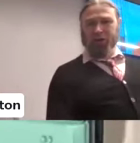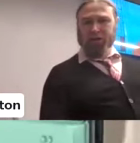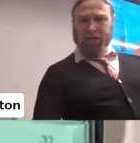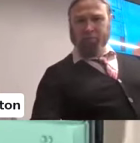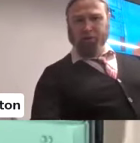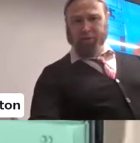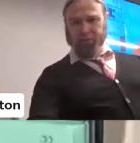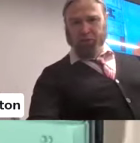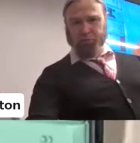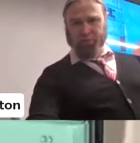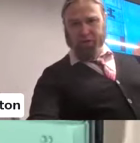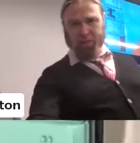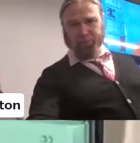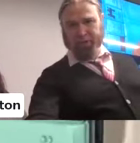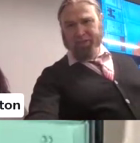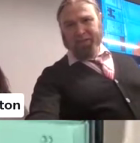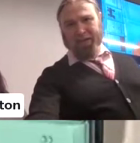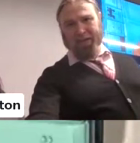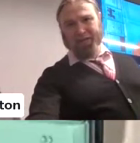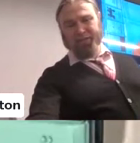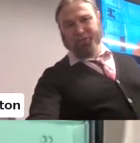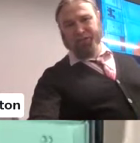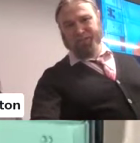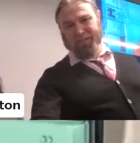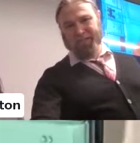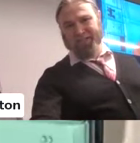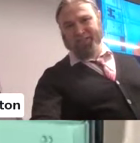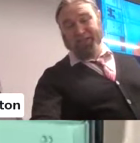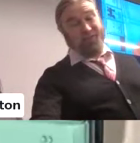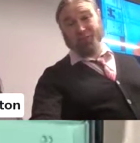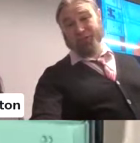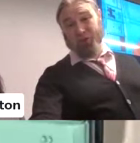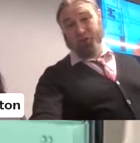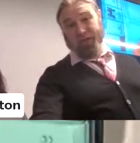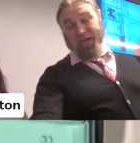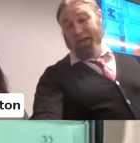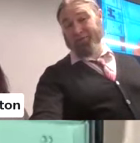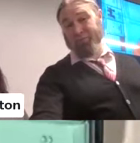I'm trying to work a laptop and is not set up for my vision.